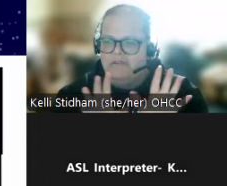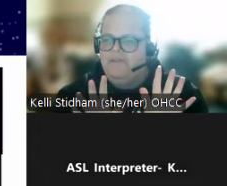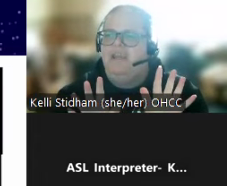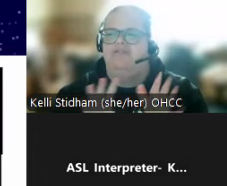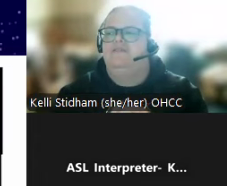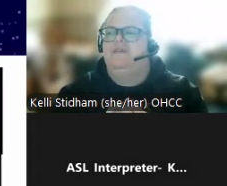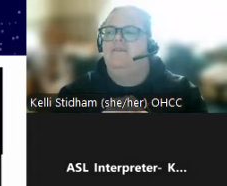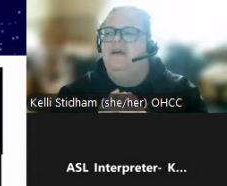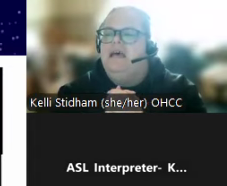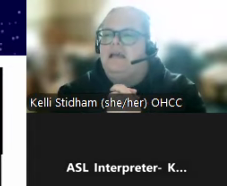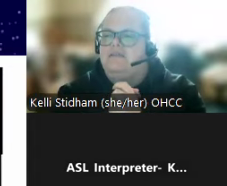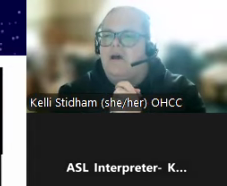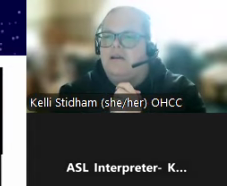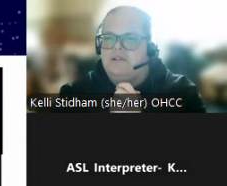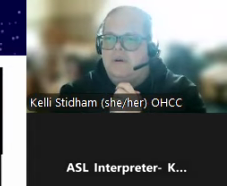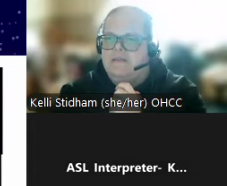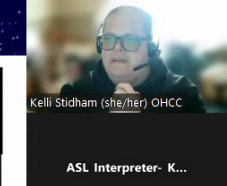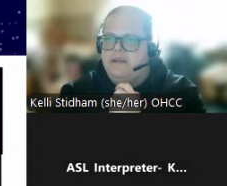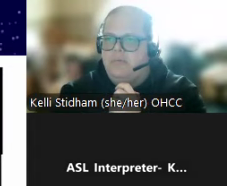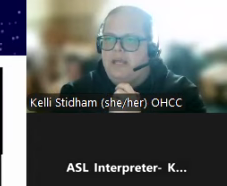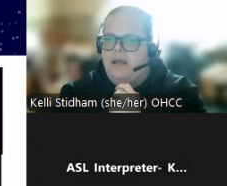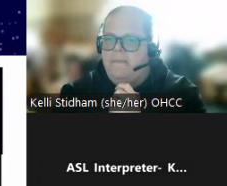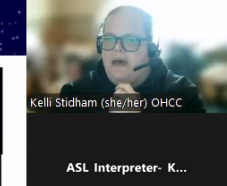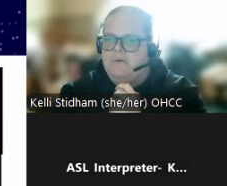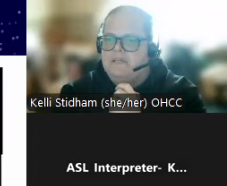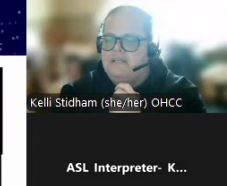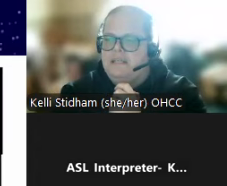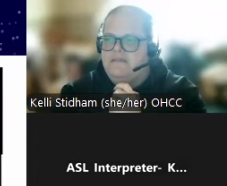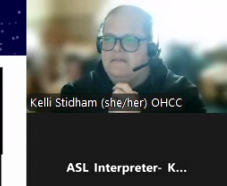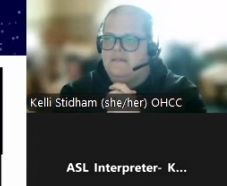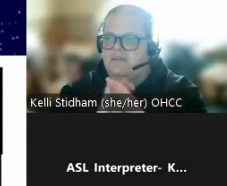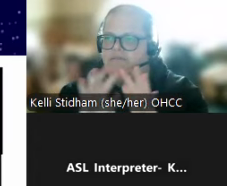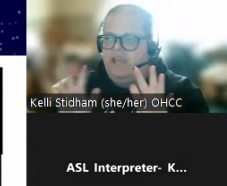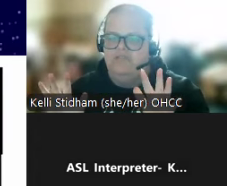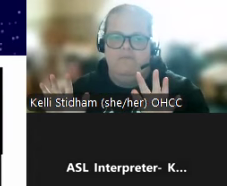certification stuff, talk to us a little